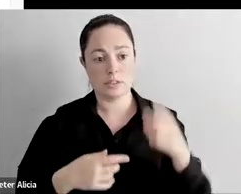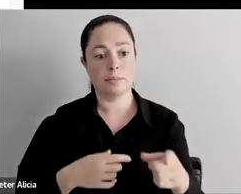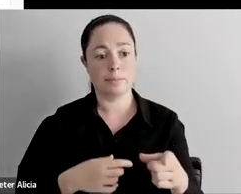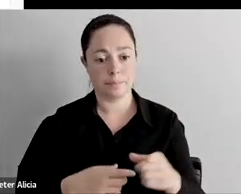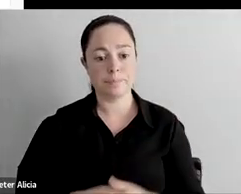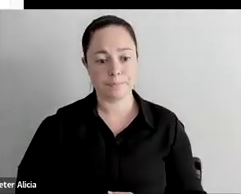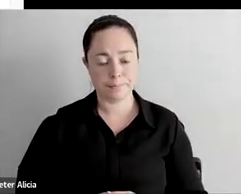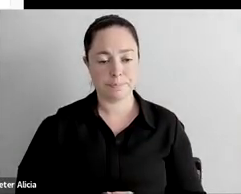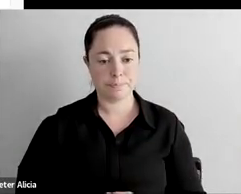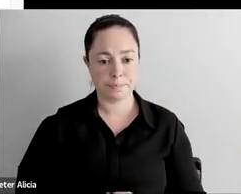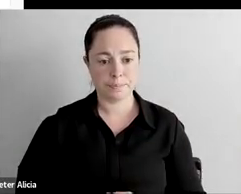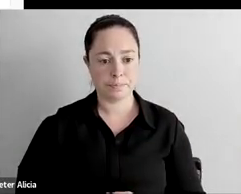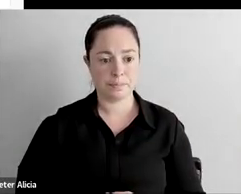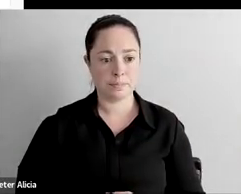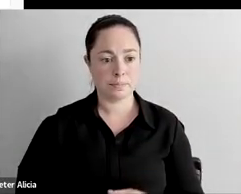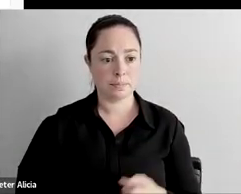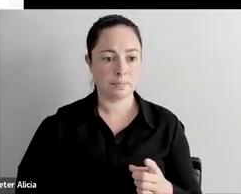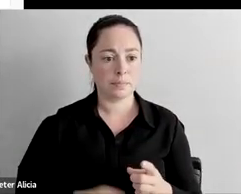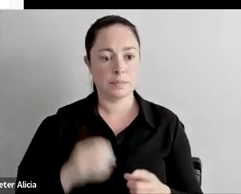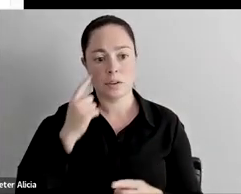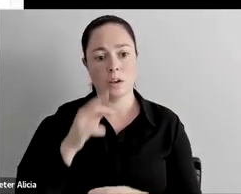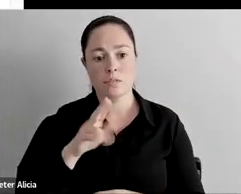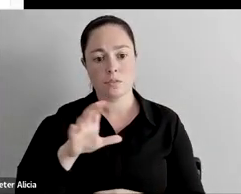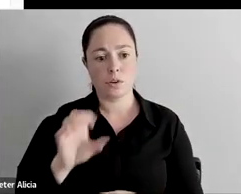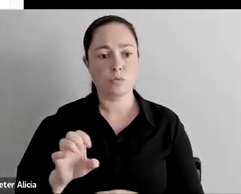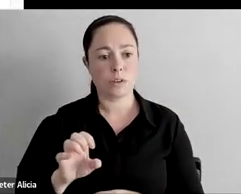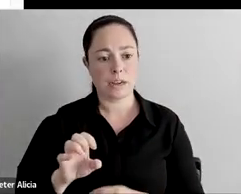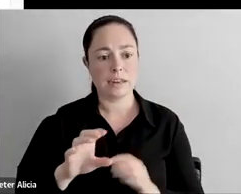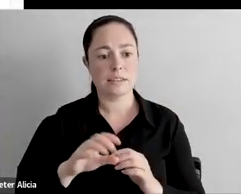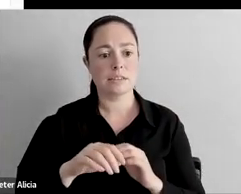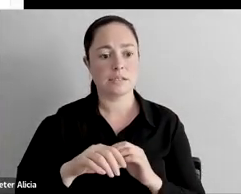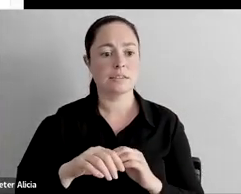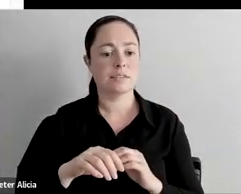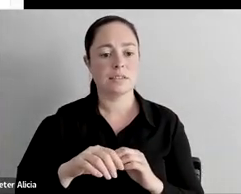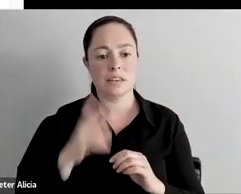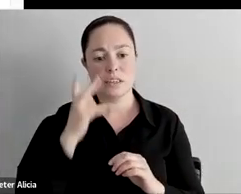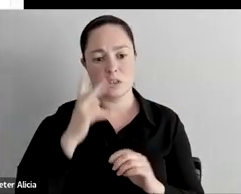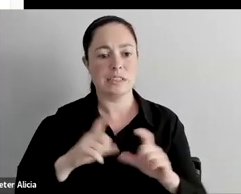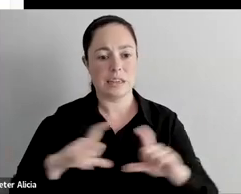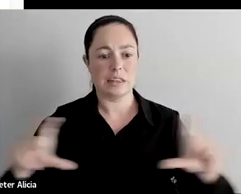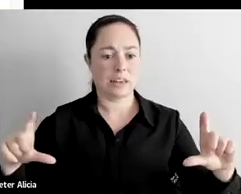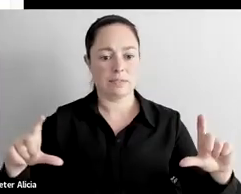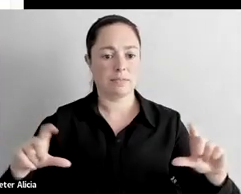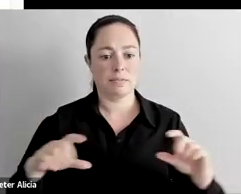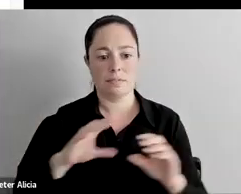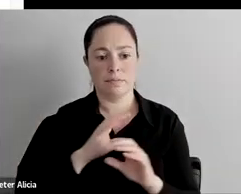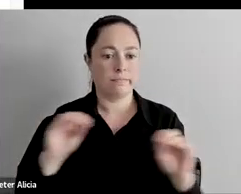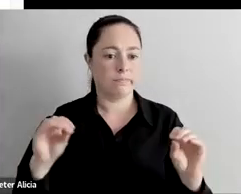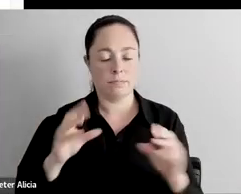And then under race and ethnicity now we see this big note that says data not available due to quality